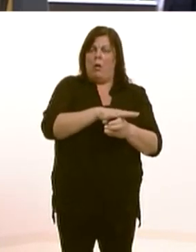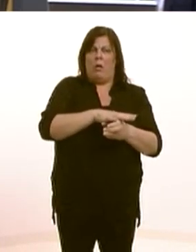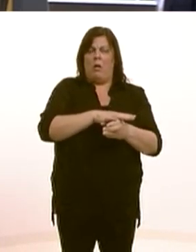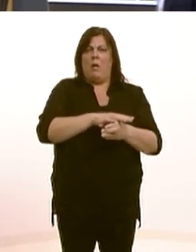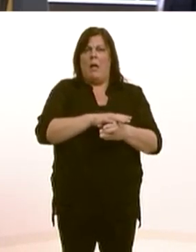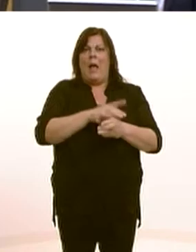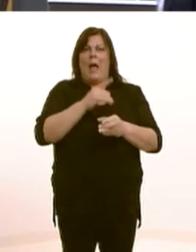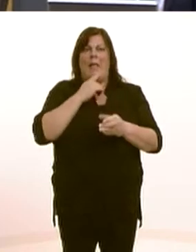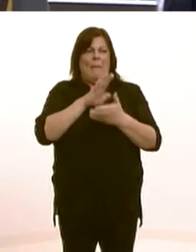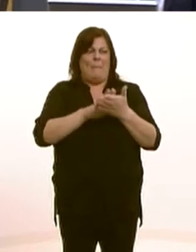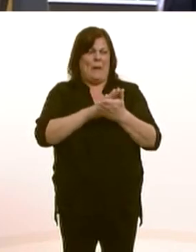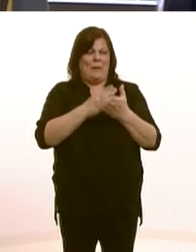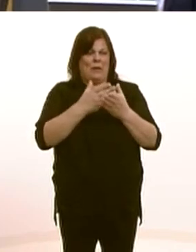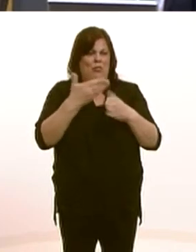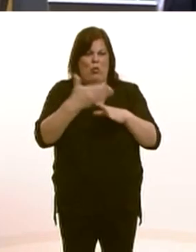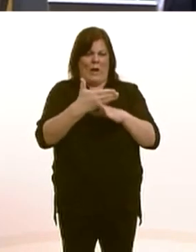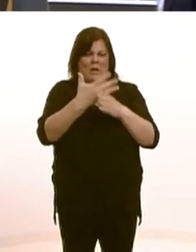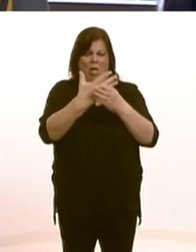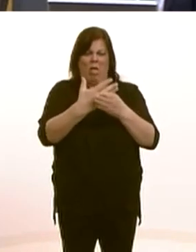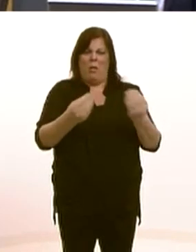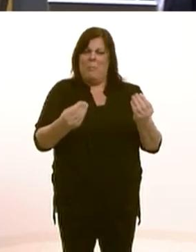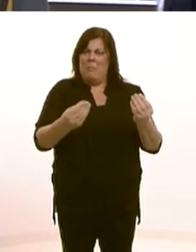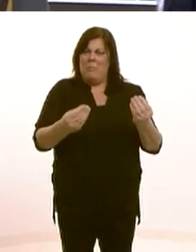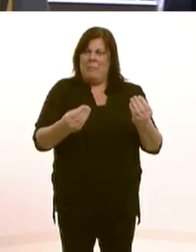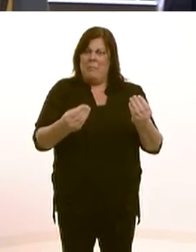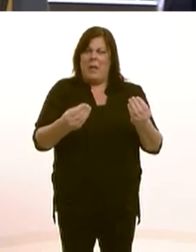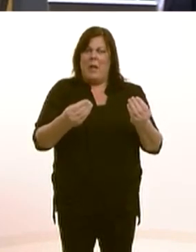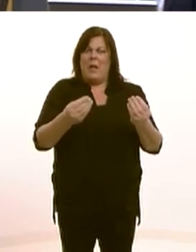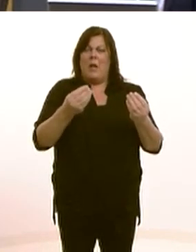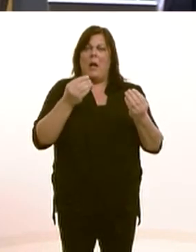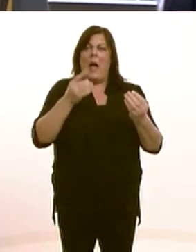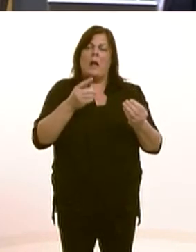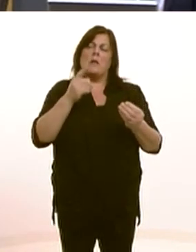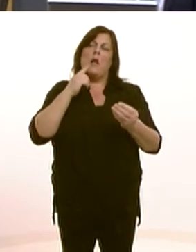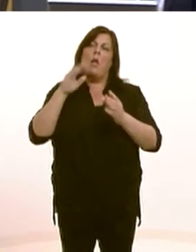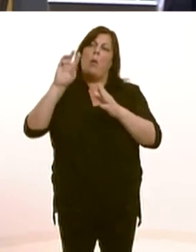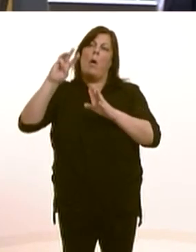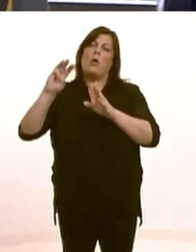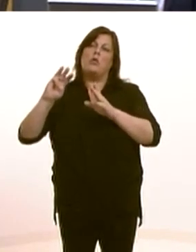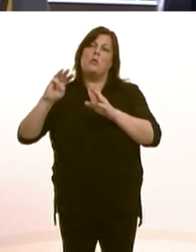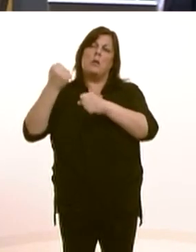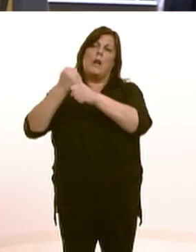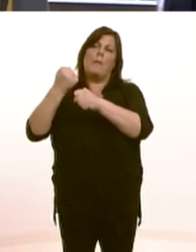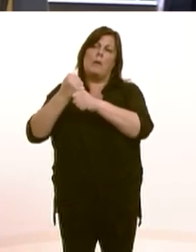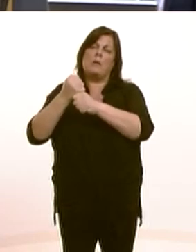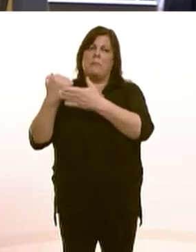resulting. What ambition, therefore, does the Welsh Government have to ensure that all our schools have the